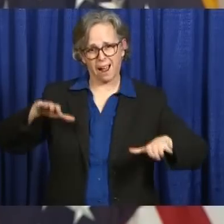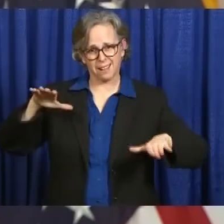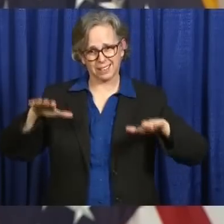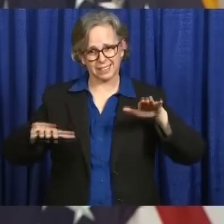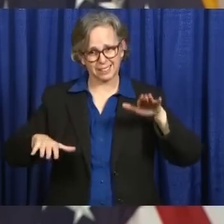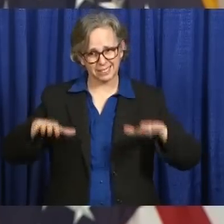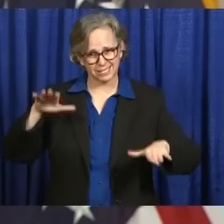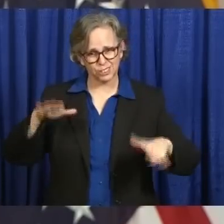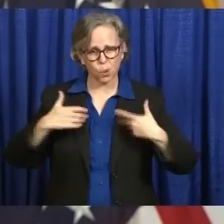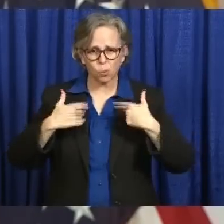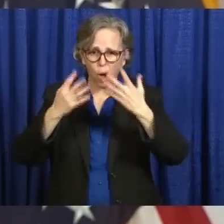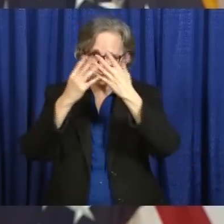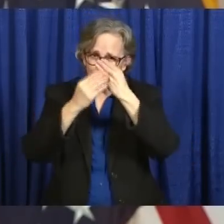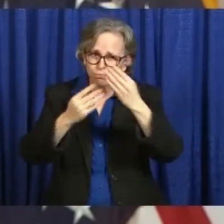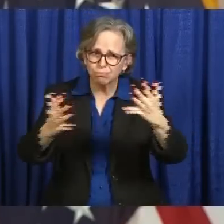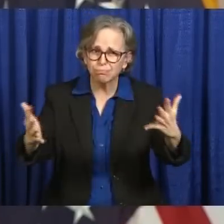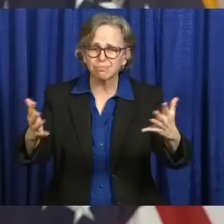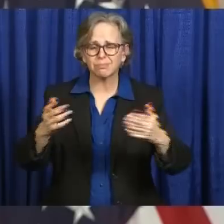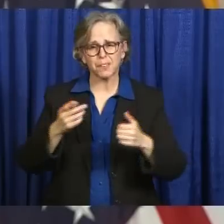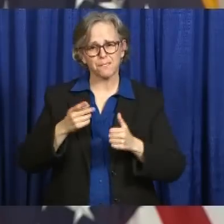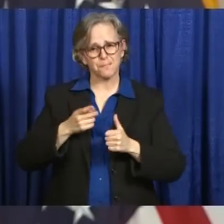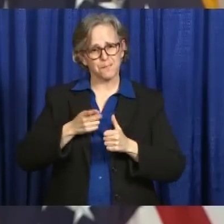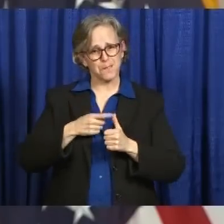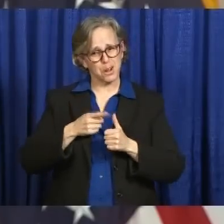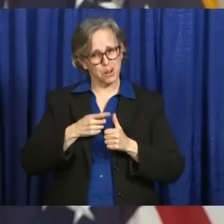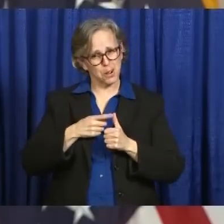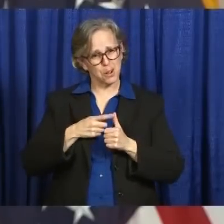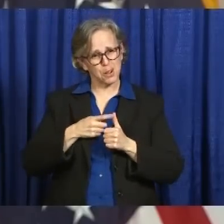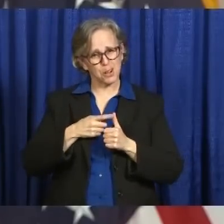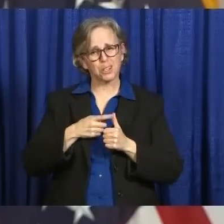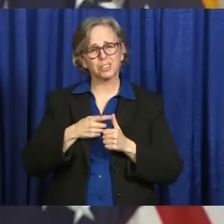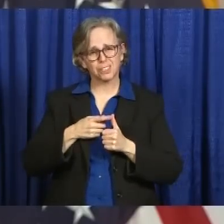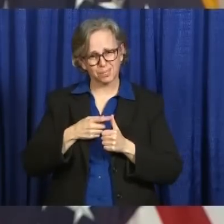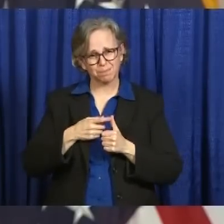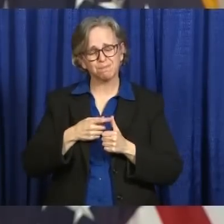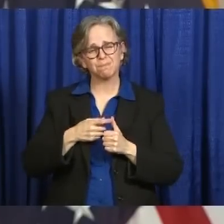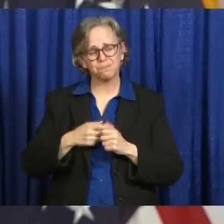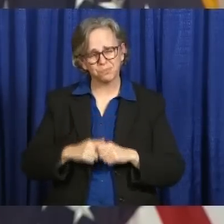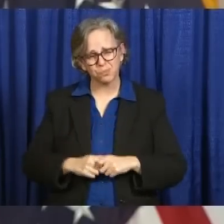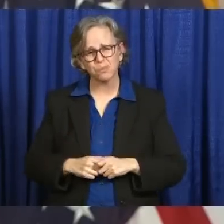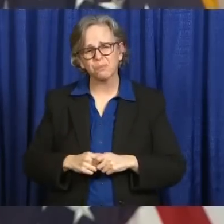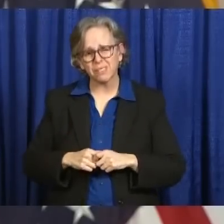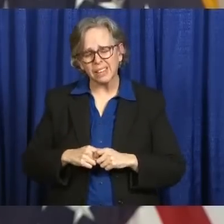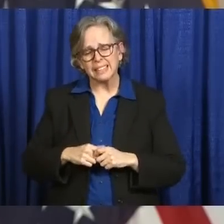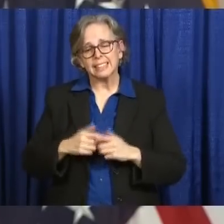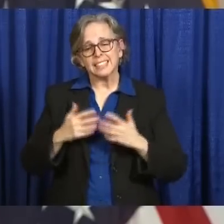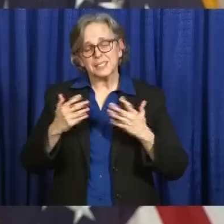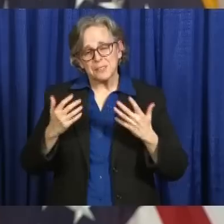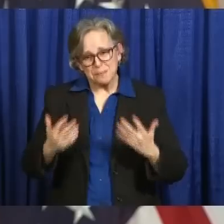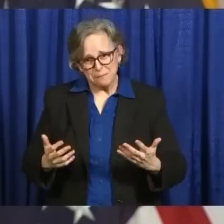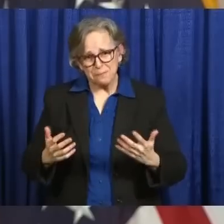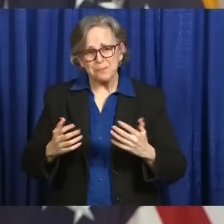EXPERIENCE OF PEOPLE IN RECOVERY . I RELY ON IT EACH DAY TO KEEP A HEALTHY BALANCE AND I WANT TO SHARE FOR ALL OHIOANS TO LEARN FROM THIS WISDOM.